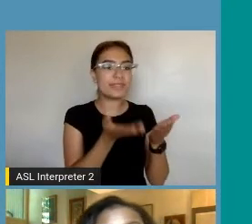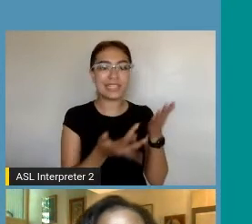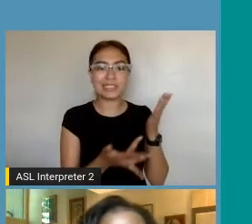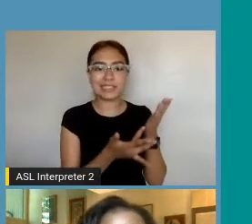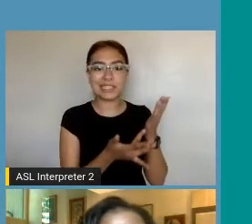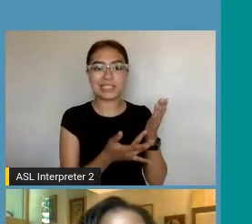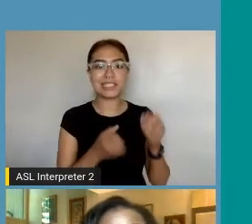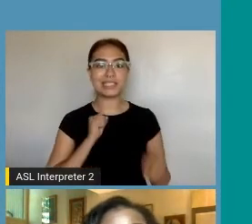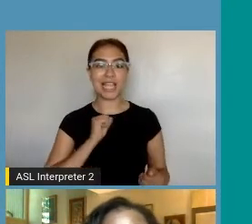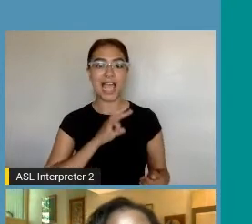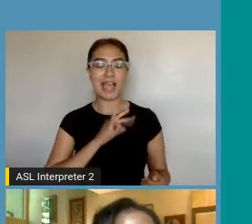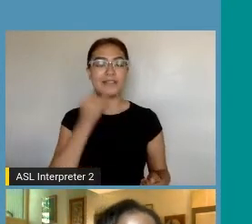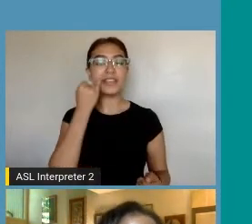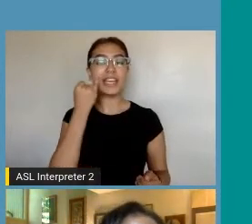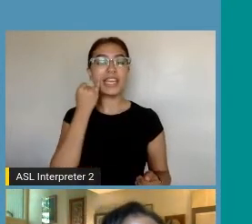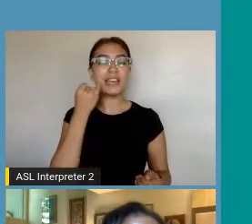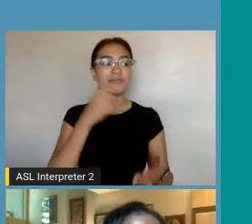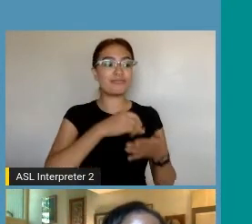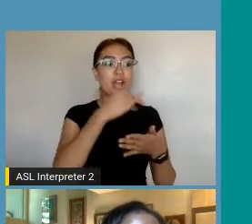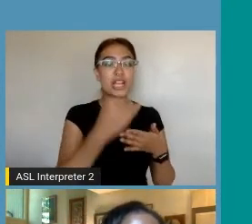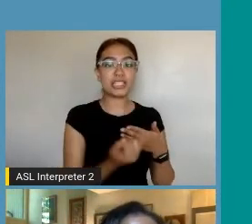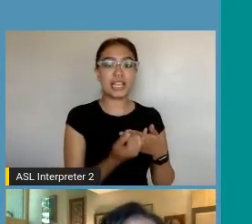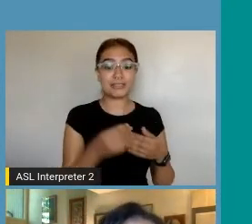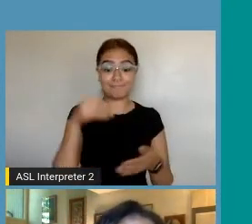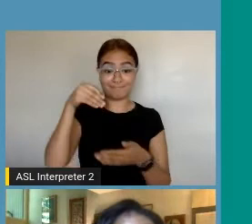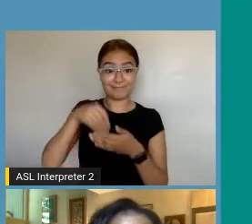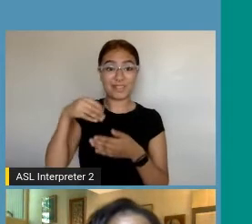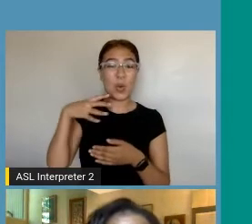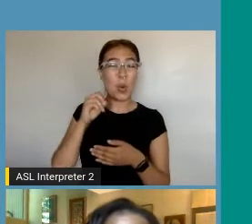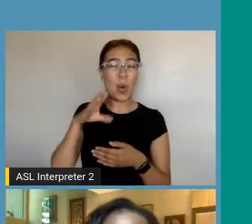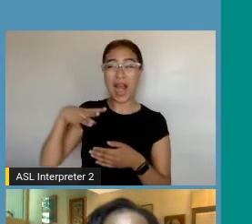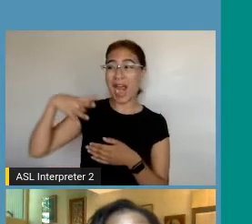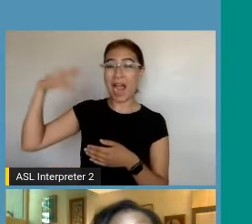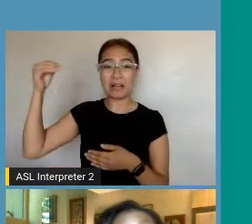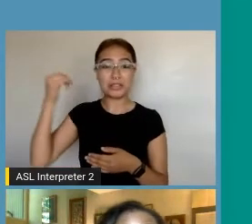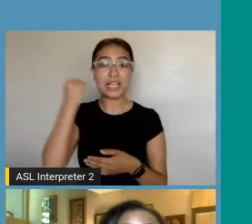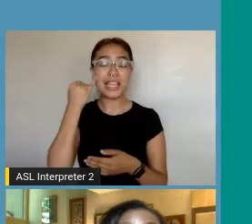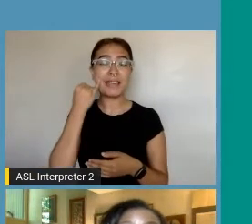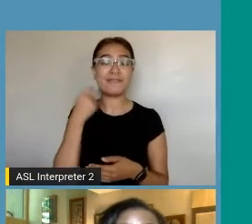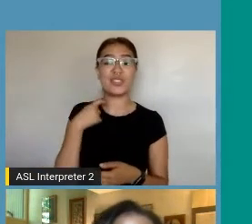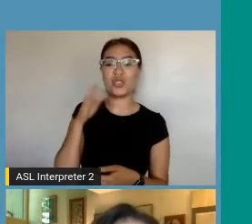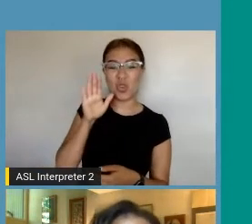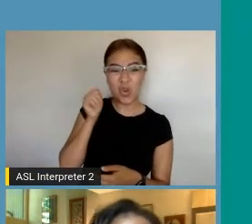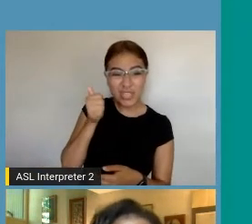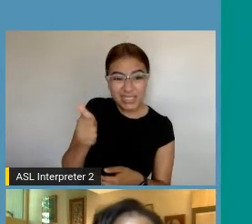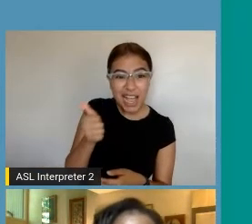outsourced or completed in-house, or whether you can do-it-yourself. The biggest cost associated